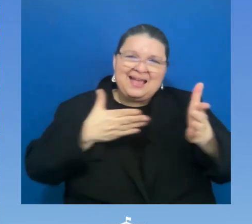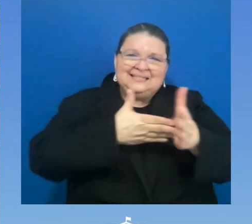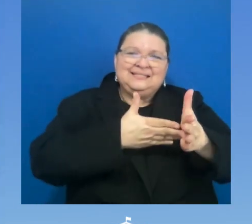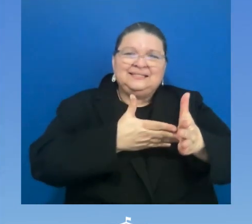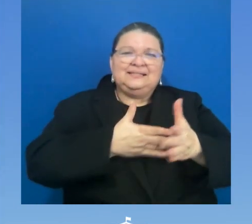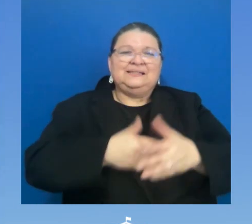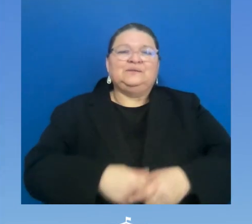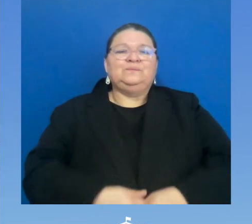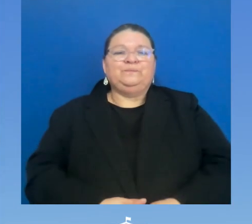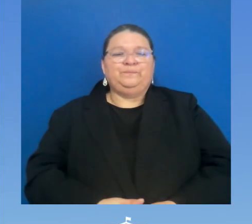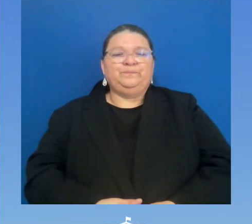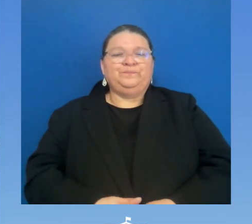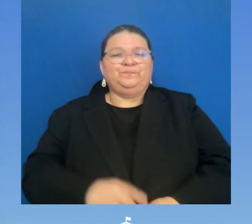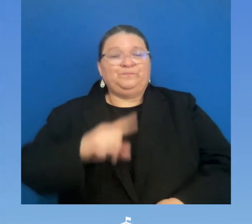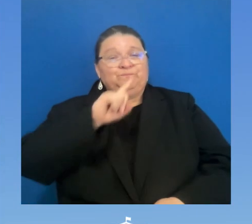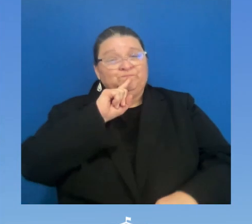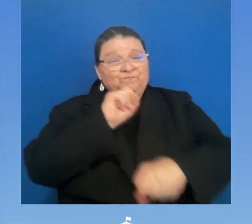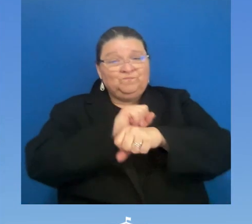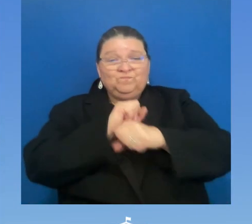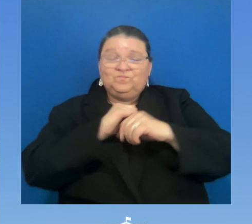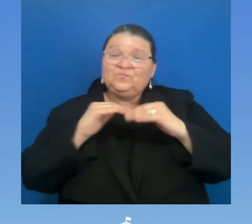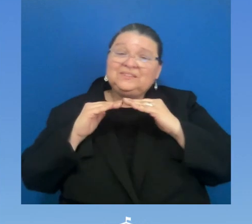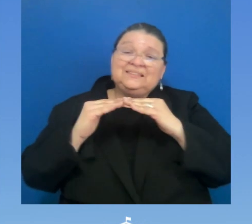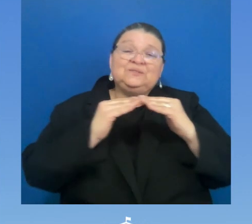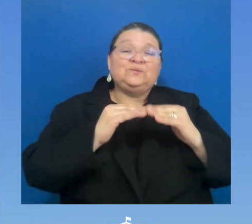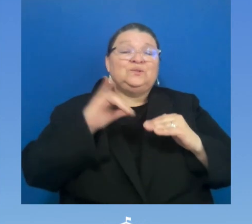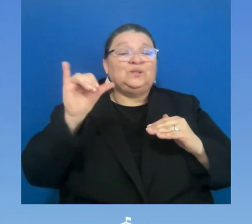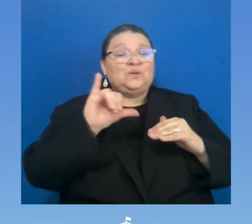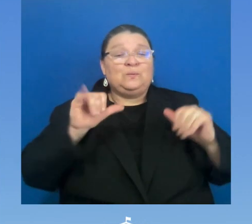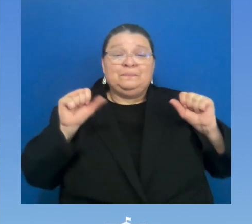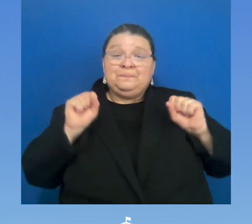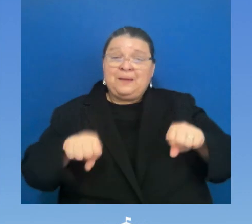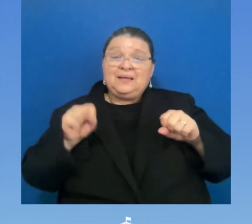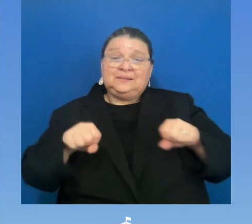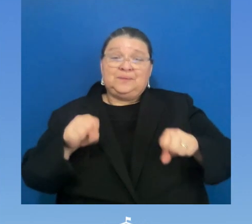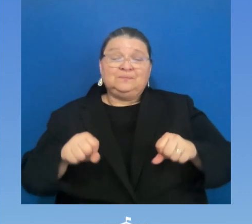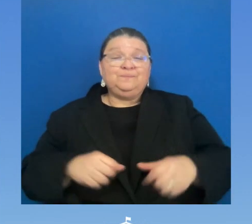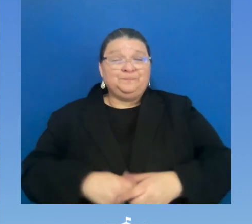and encouraging people to see what is possible, even if it has never been.